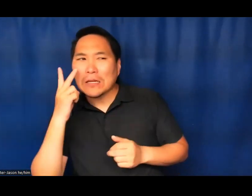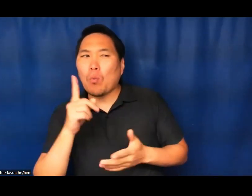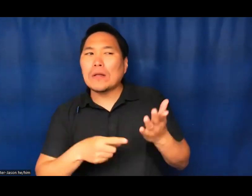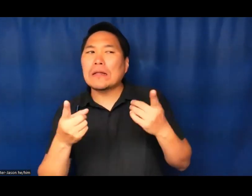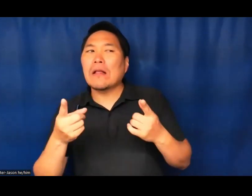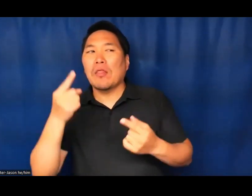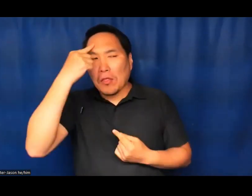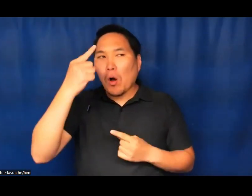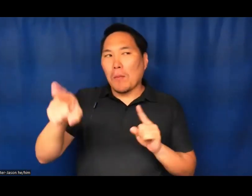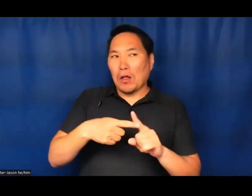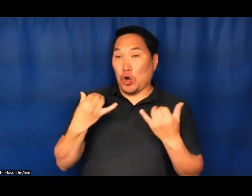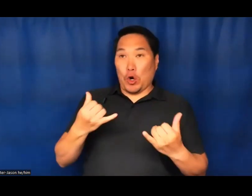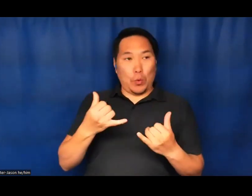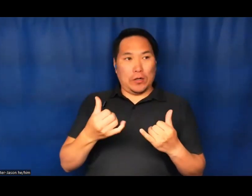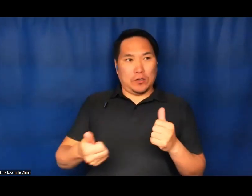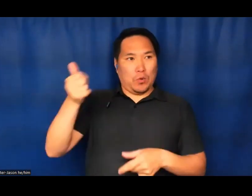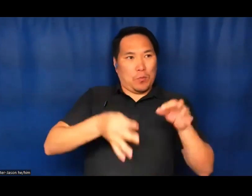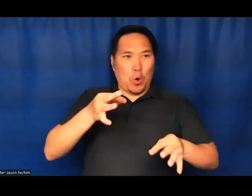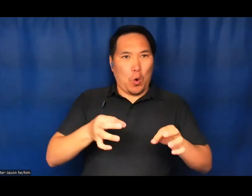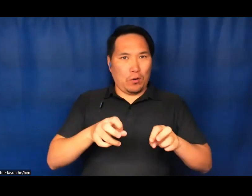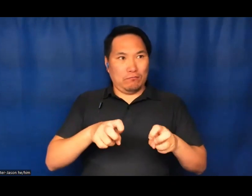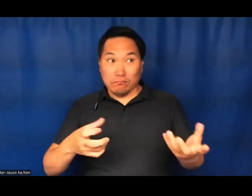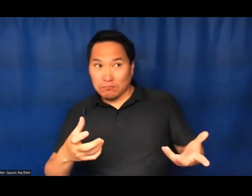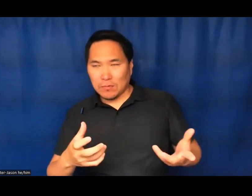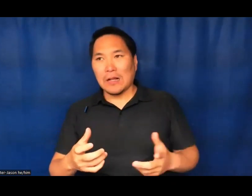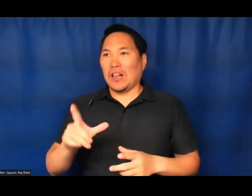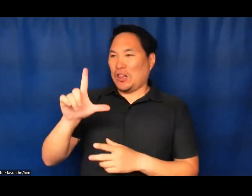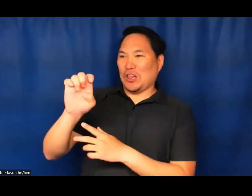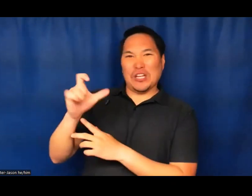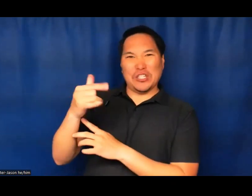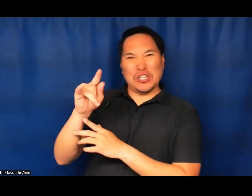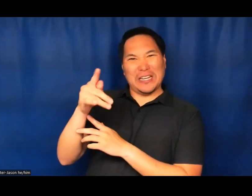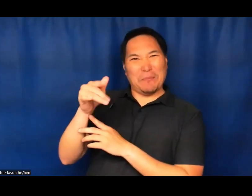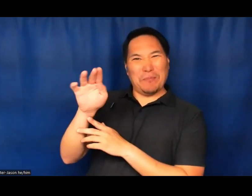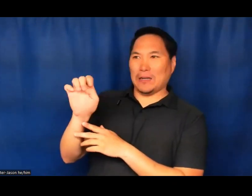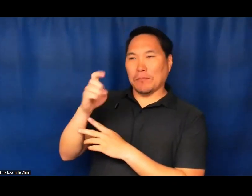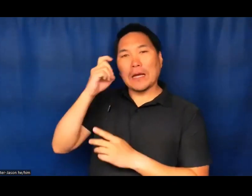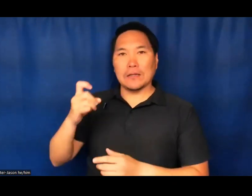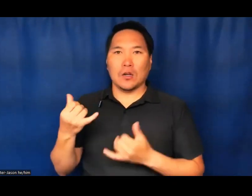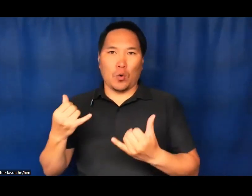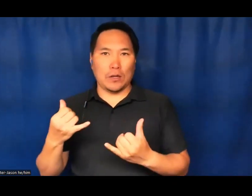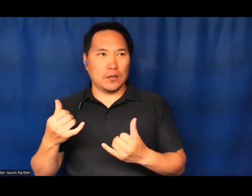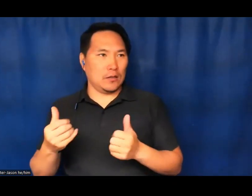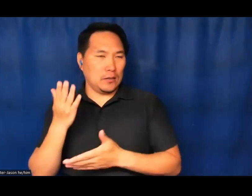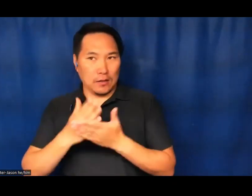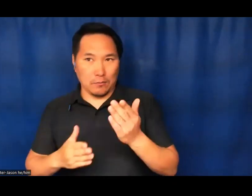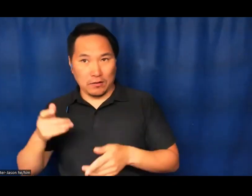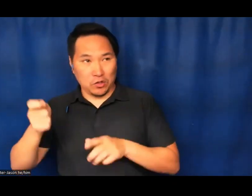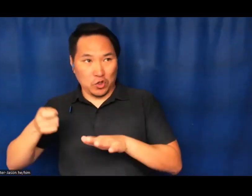Its legitimacy, as that term has been in the legal justice system and I'm curious to hair our panelists thoughts.